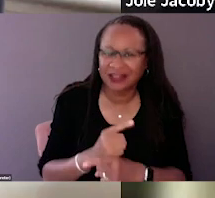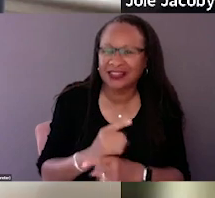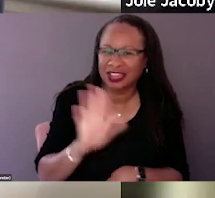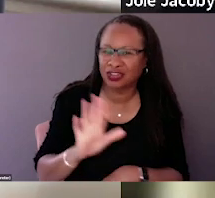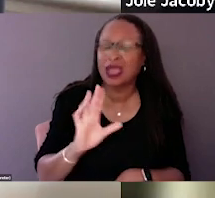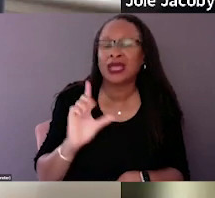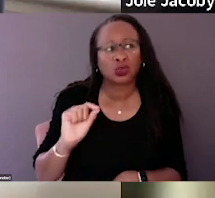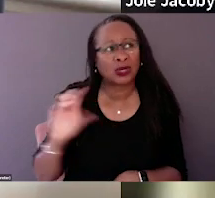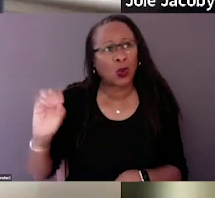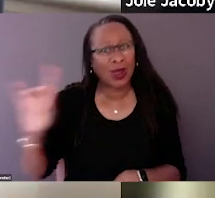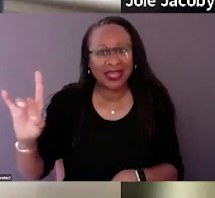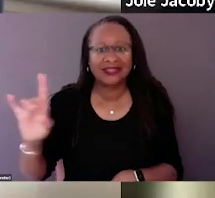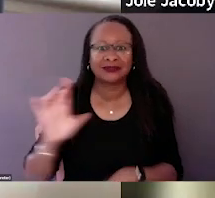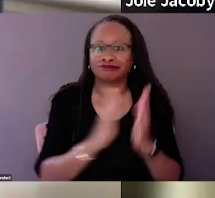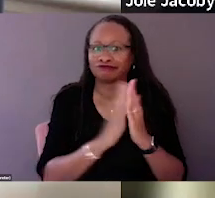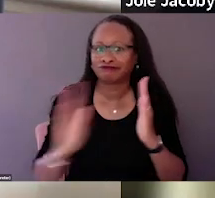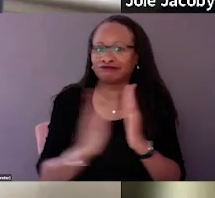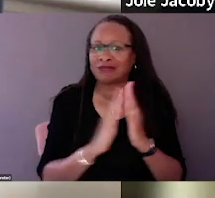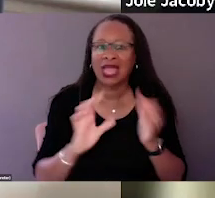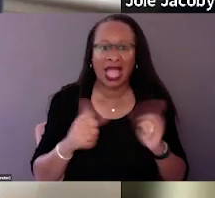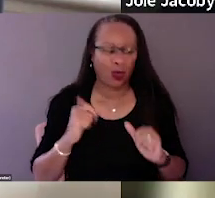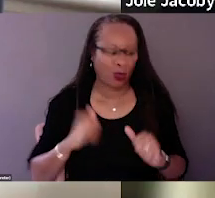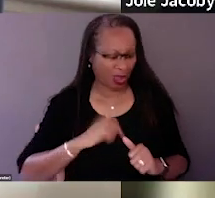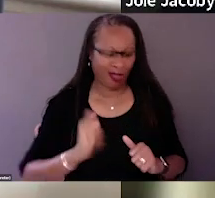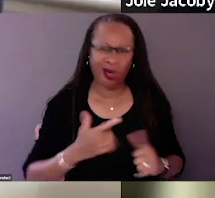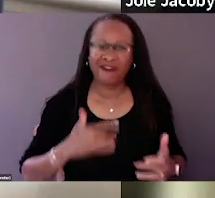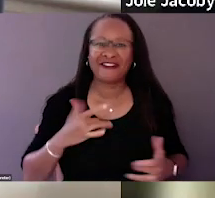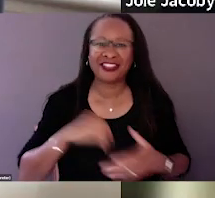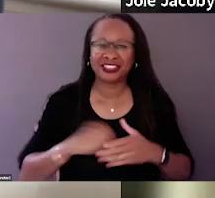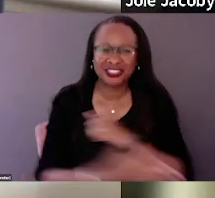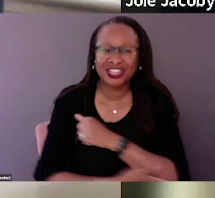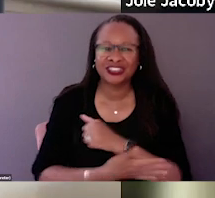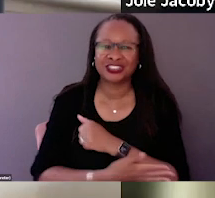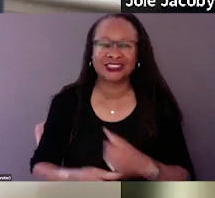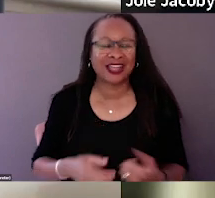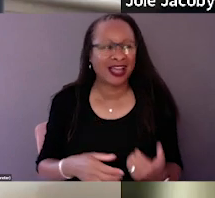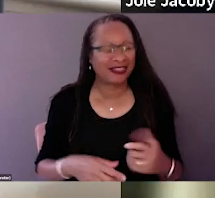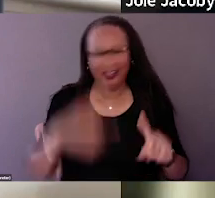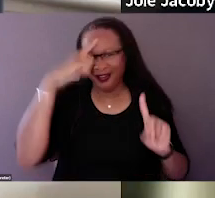and how we all felt in this country, the optimism, that's something that I miss.